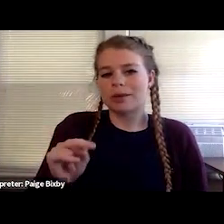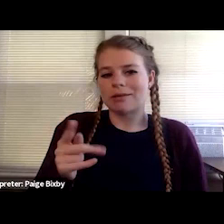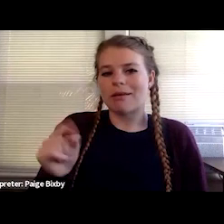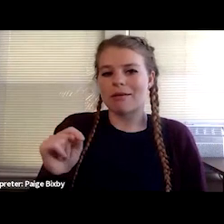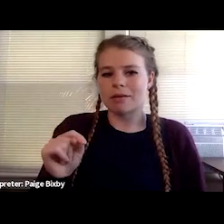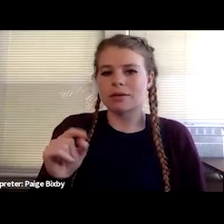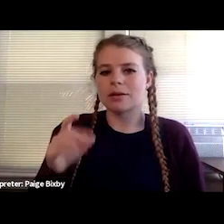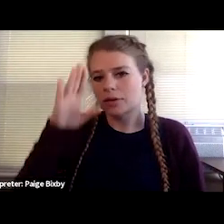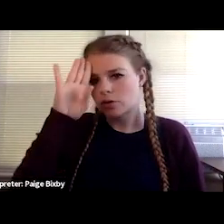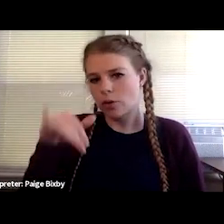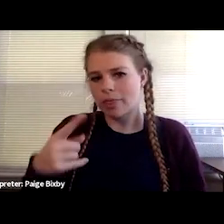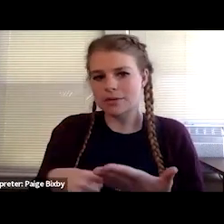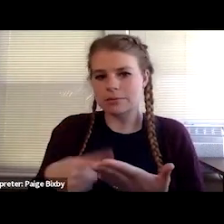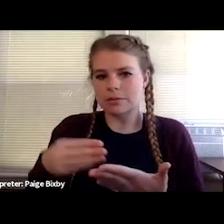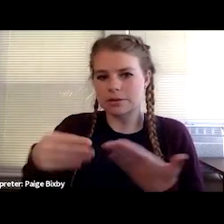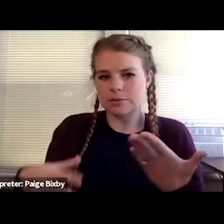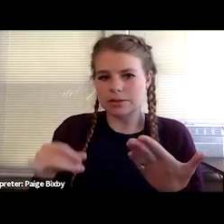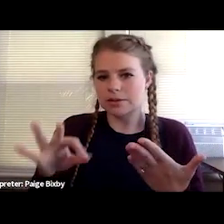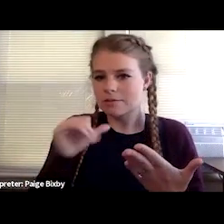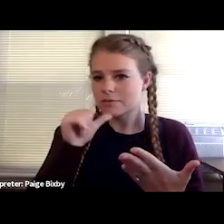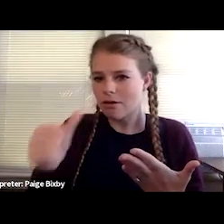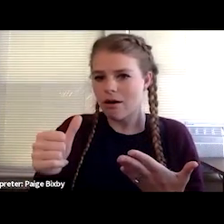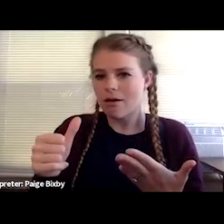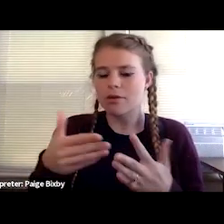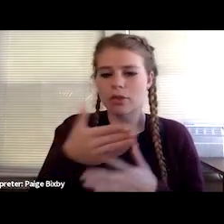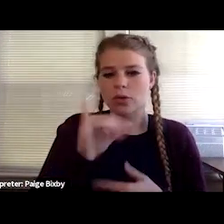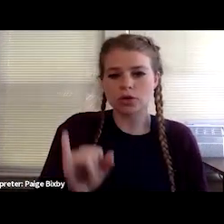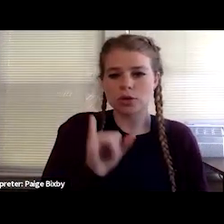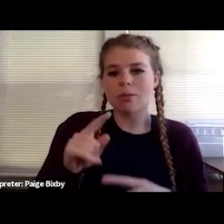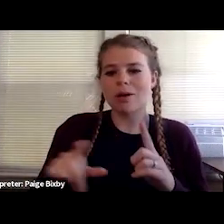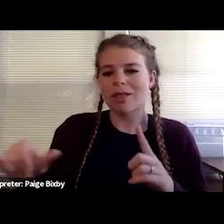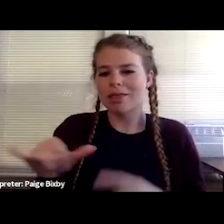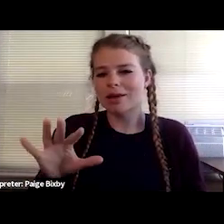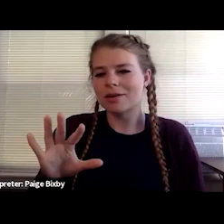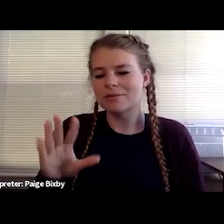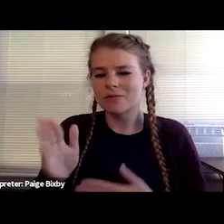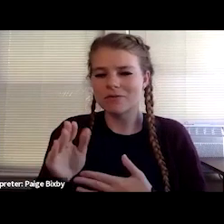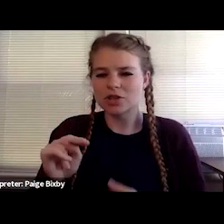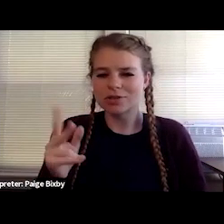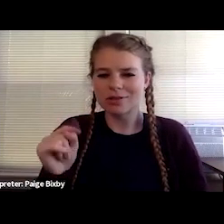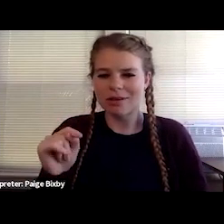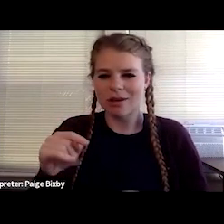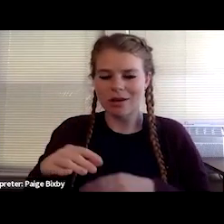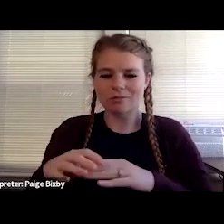but this is something that actually is kind of like a fish net stocking that you can cut on both ends, and that allows the person to be able to pull up the net